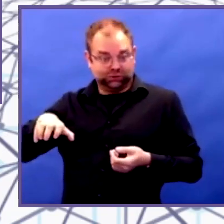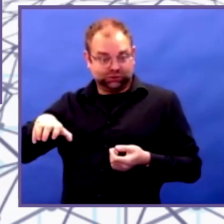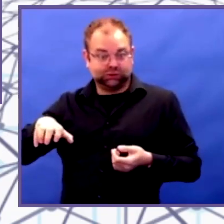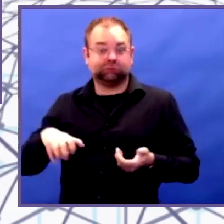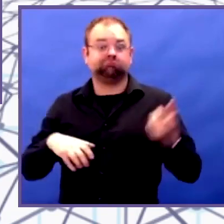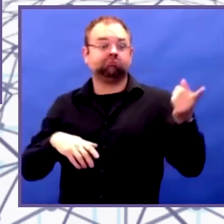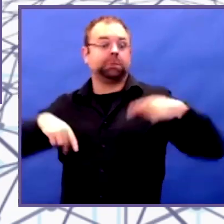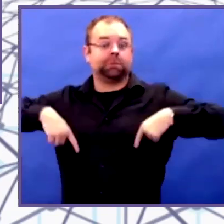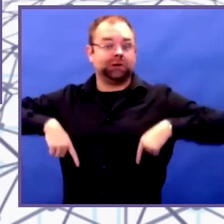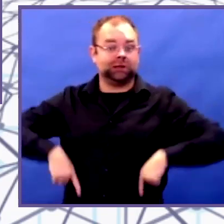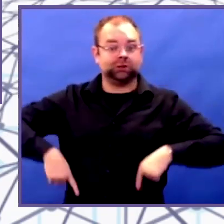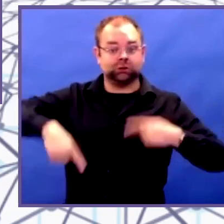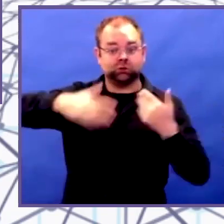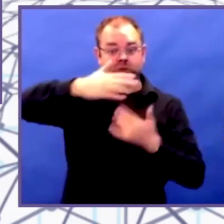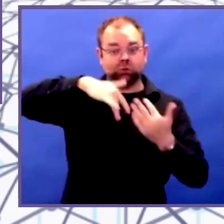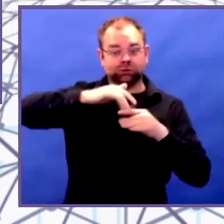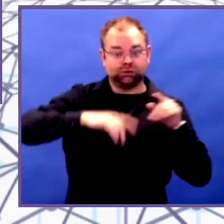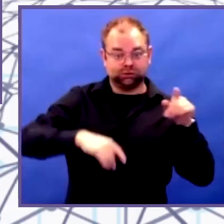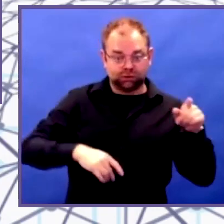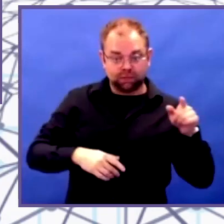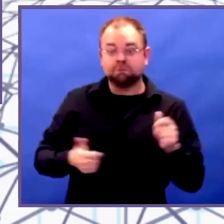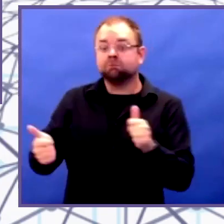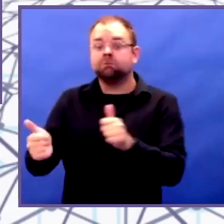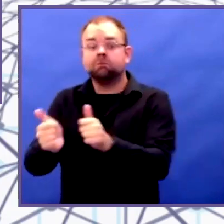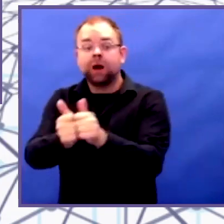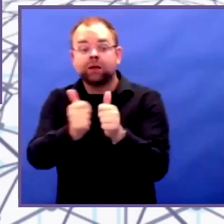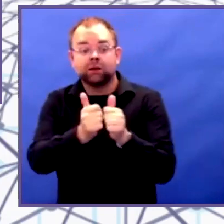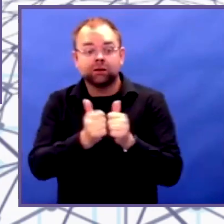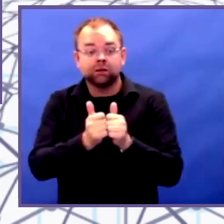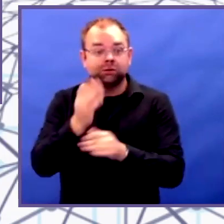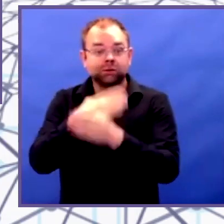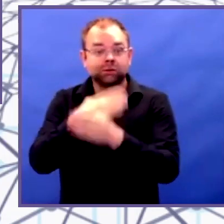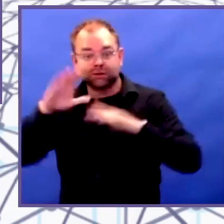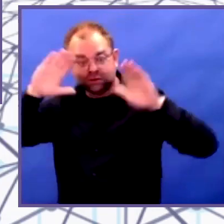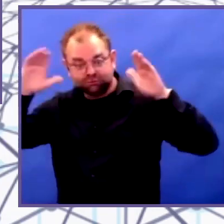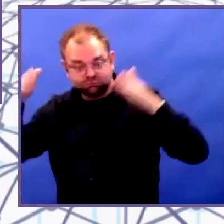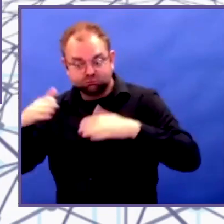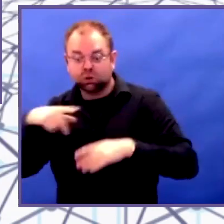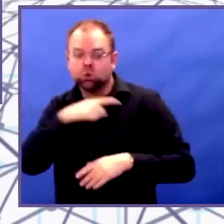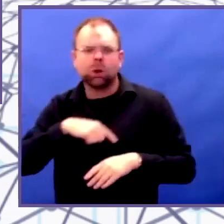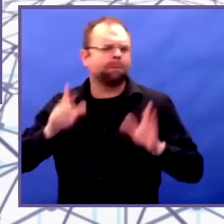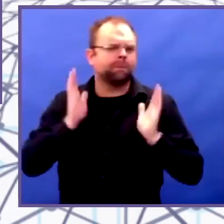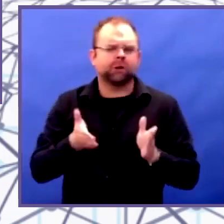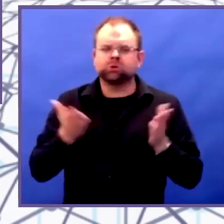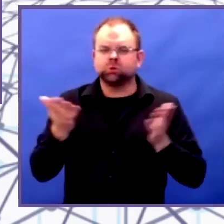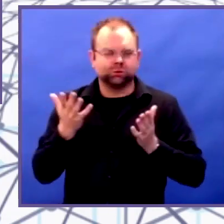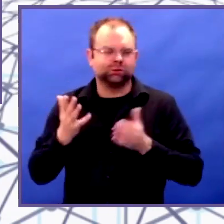That is why Global Ability Innovation Hub has given us this opportunity to interface